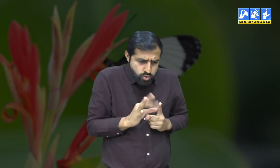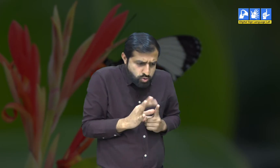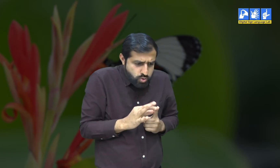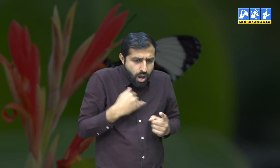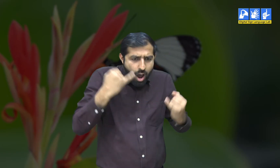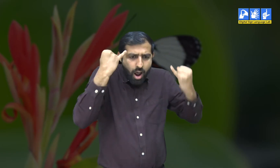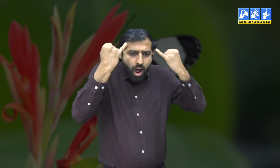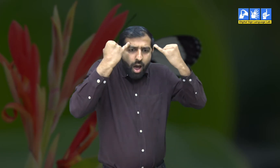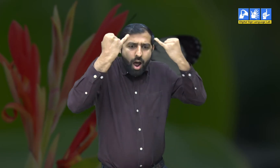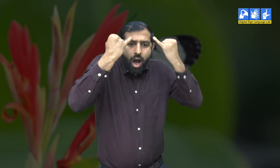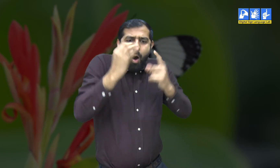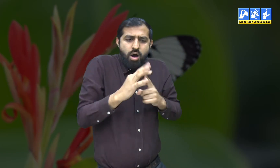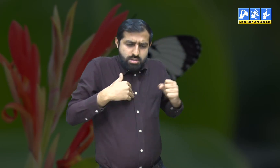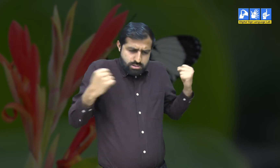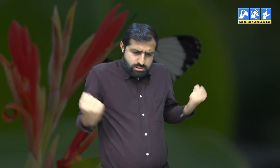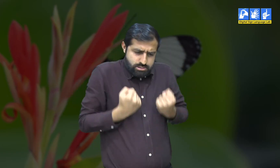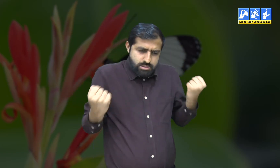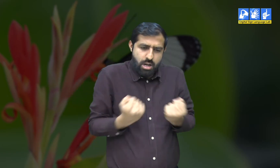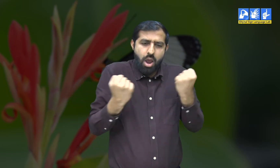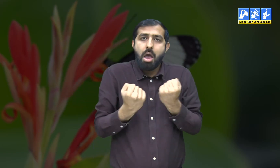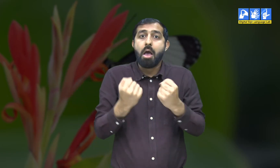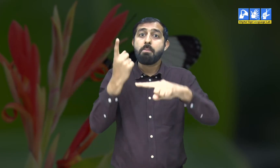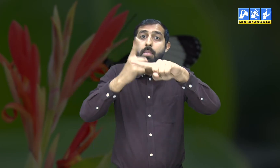He was very dedicated to his studies.